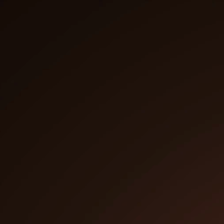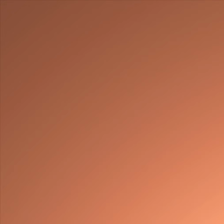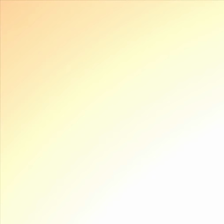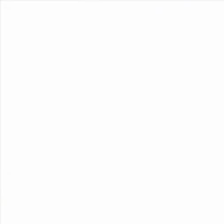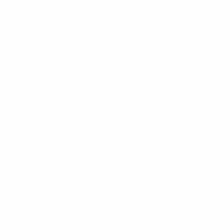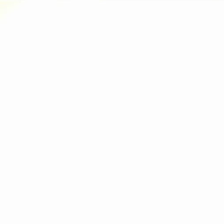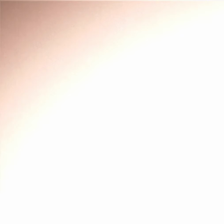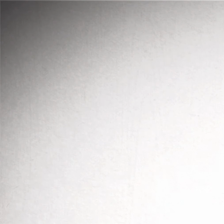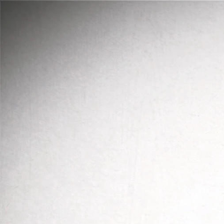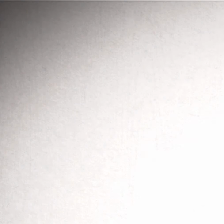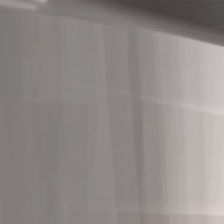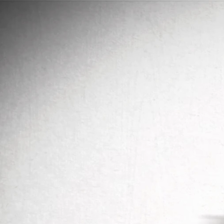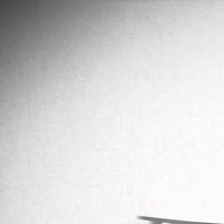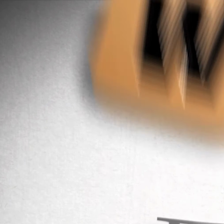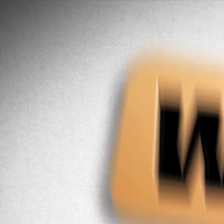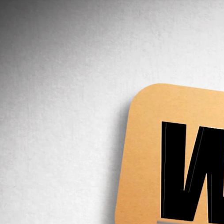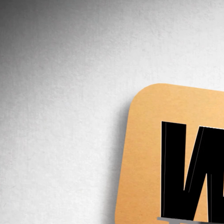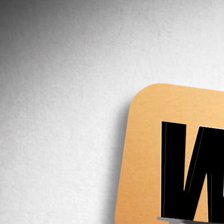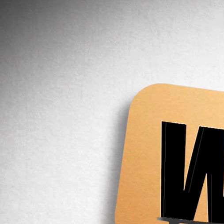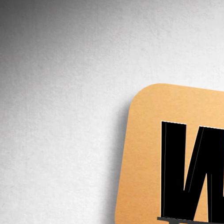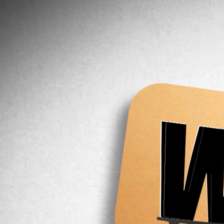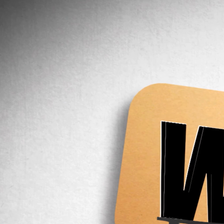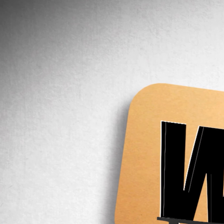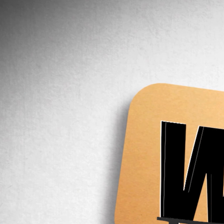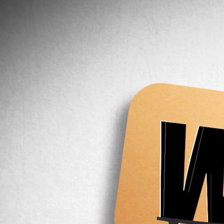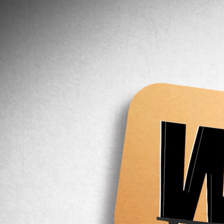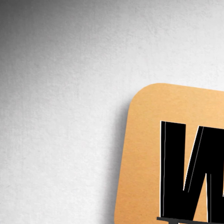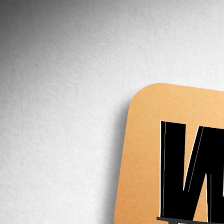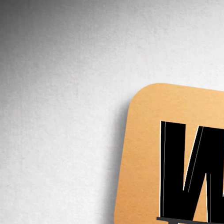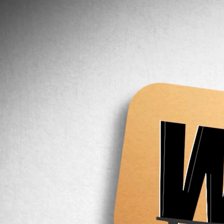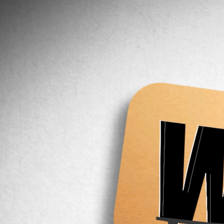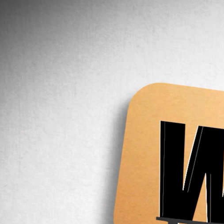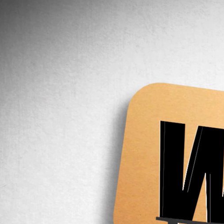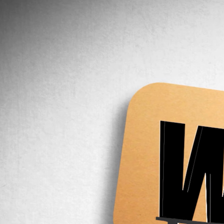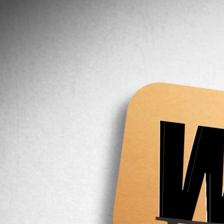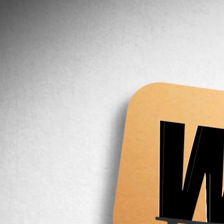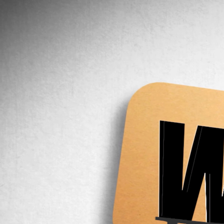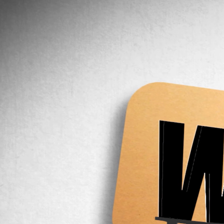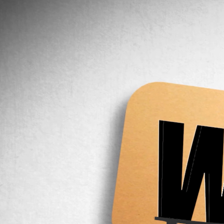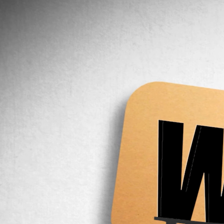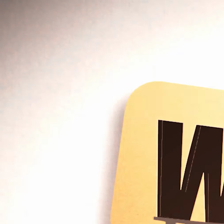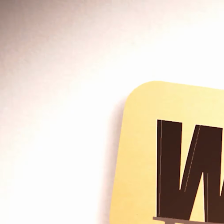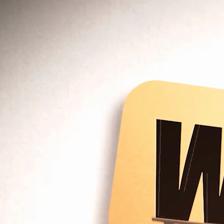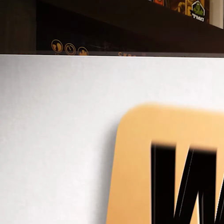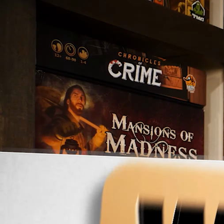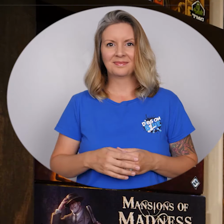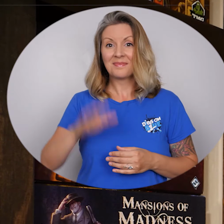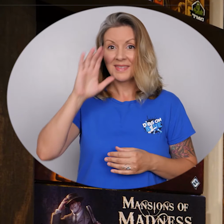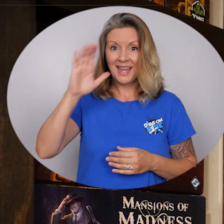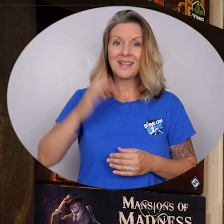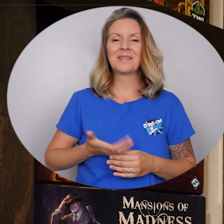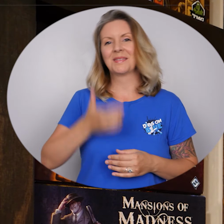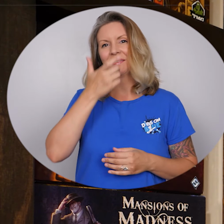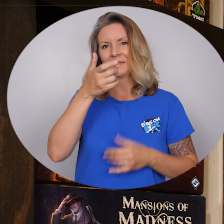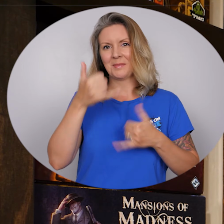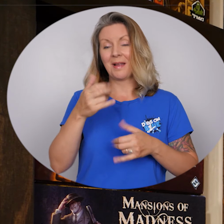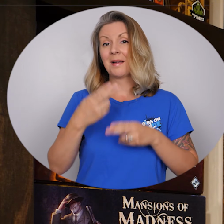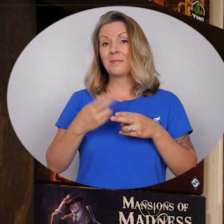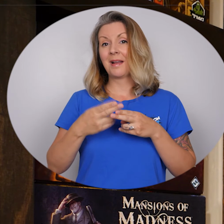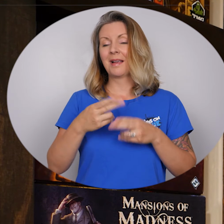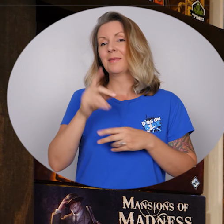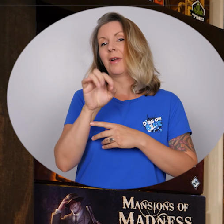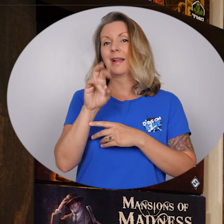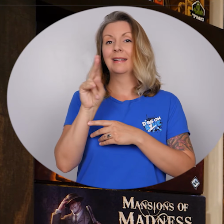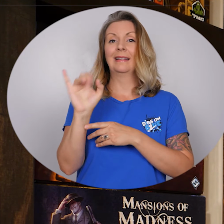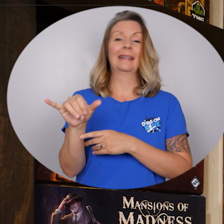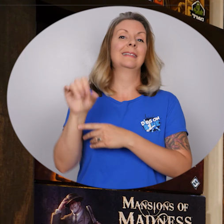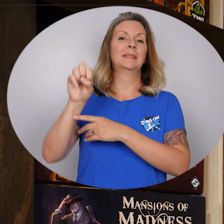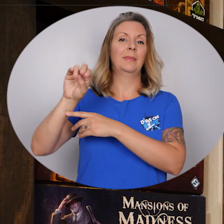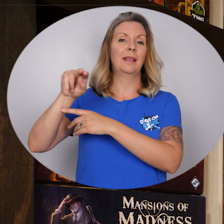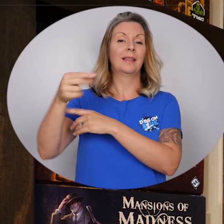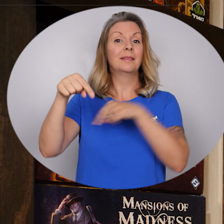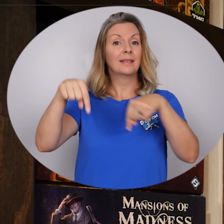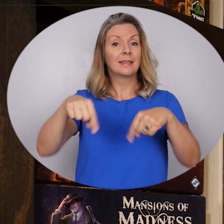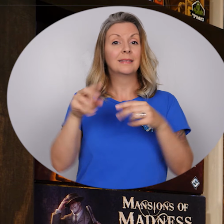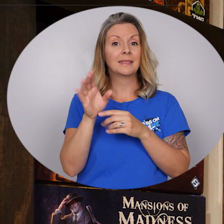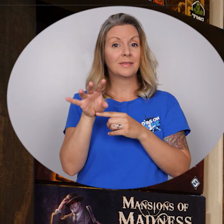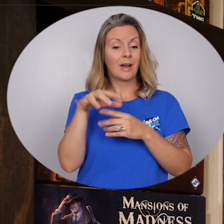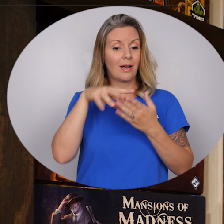Hi, and welcome to Watch It Played, my name is Rodney Smith and in this video we’re